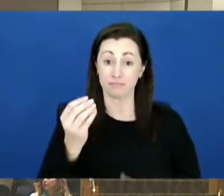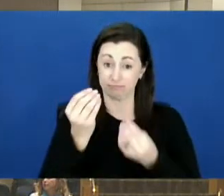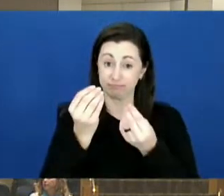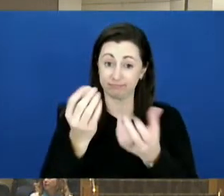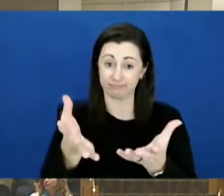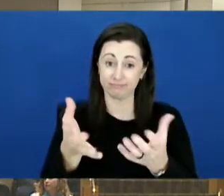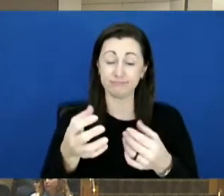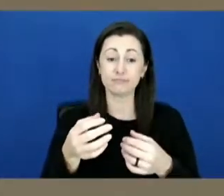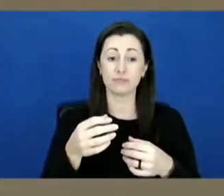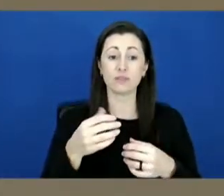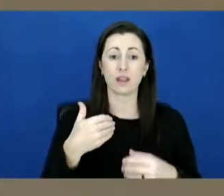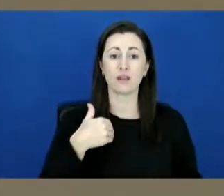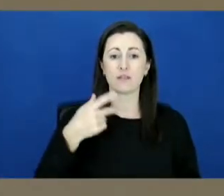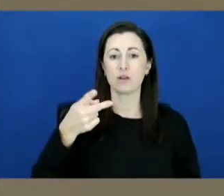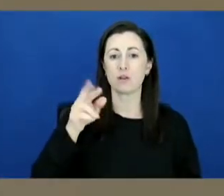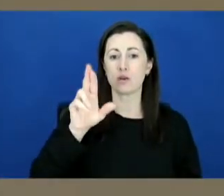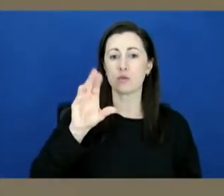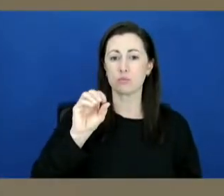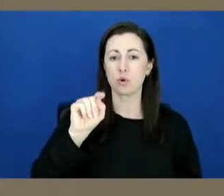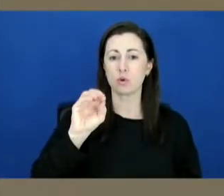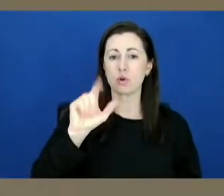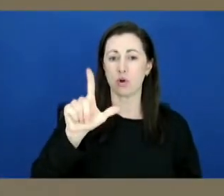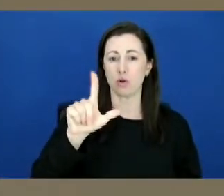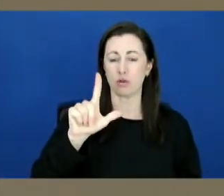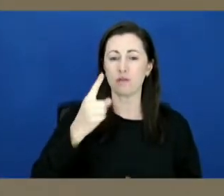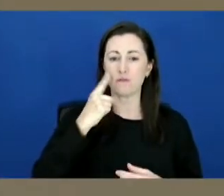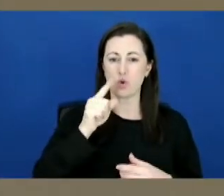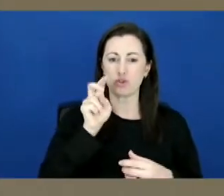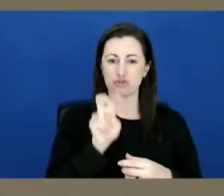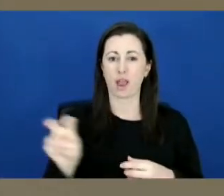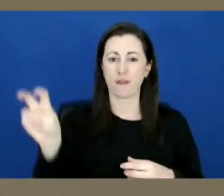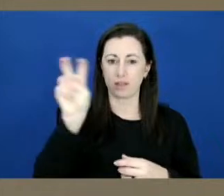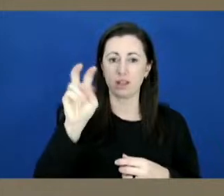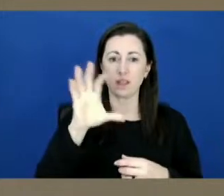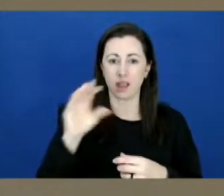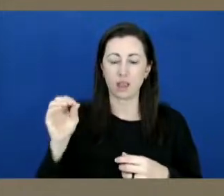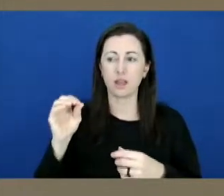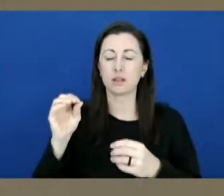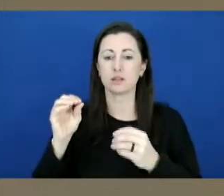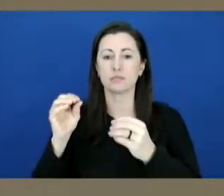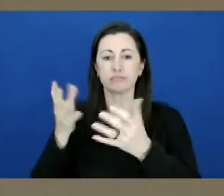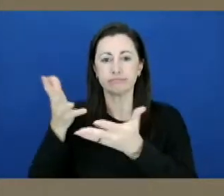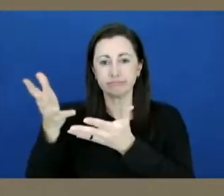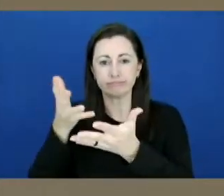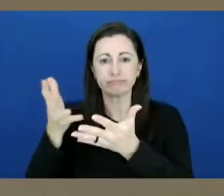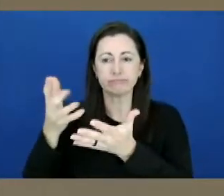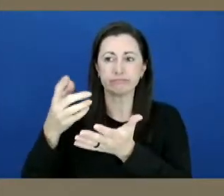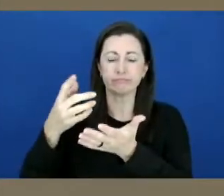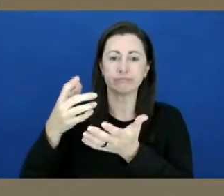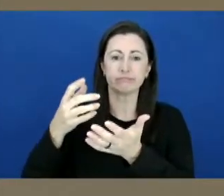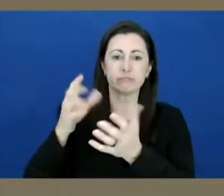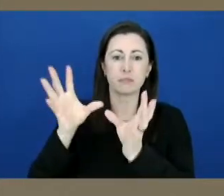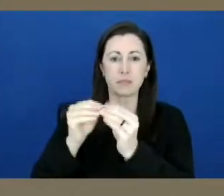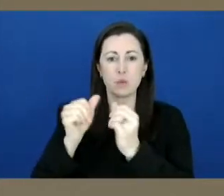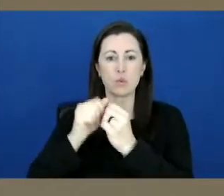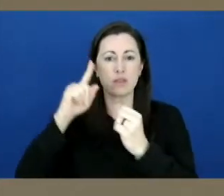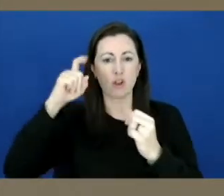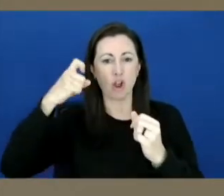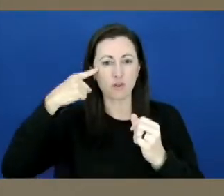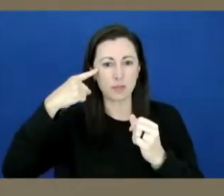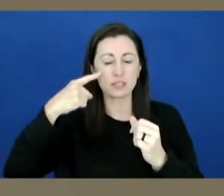AND JUST SO YOU KNOW, THERE IS A